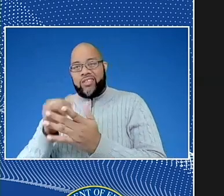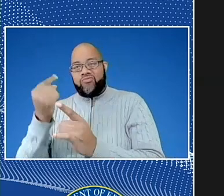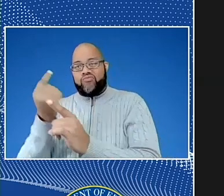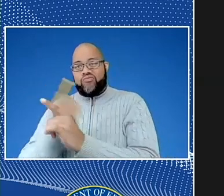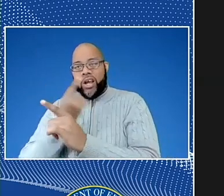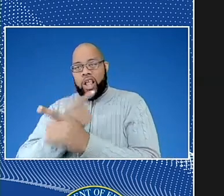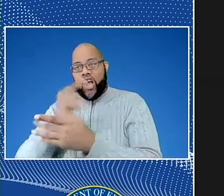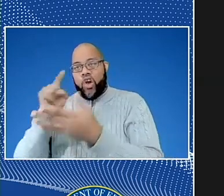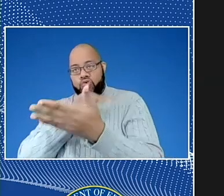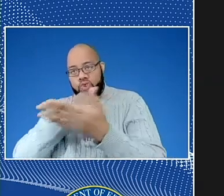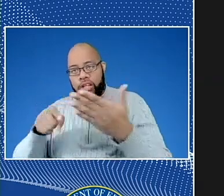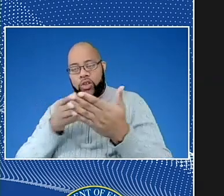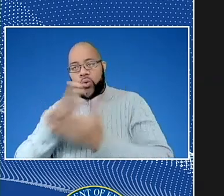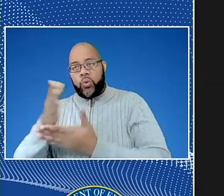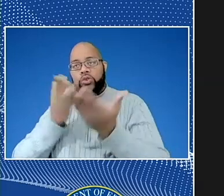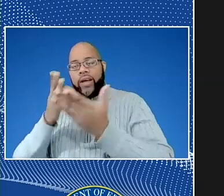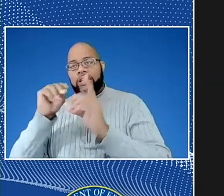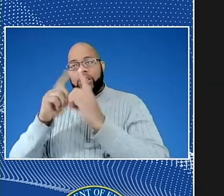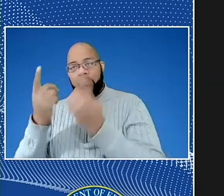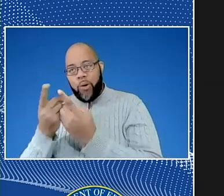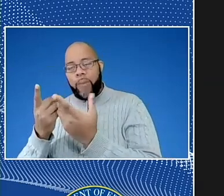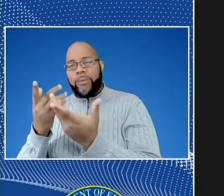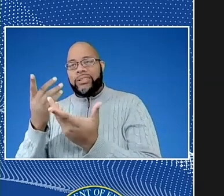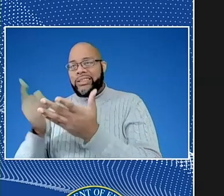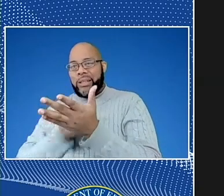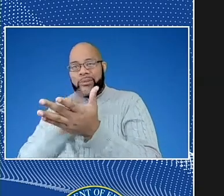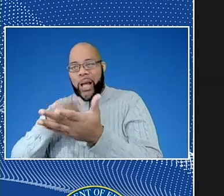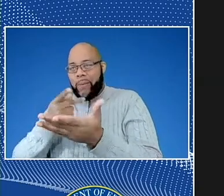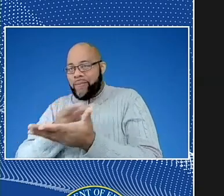Department. So I do think that it would be